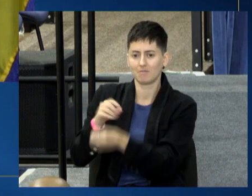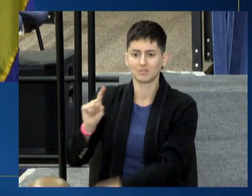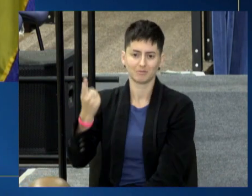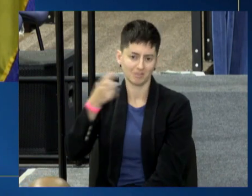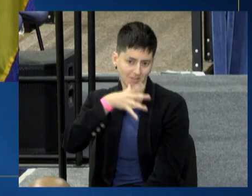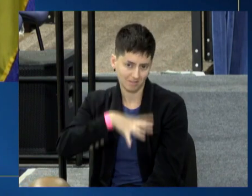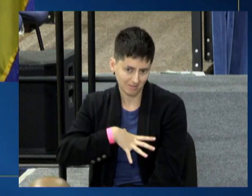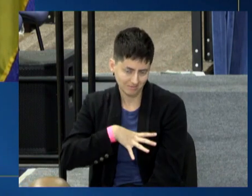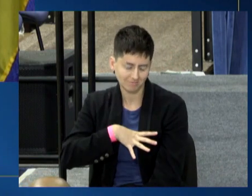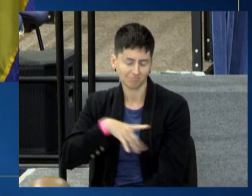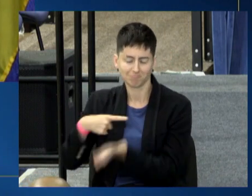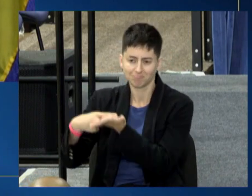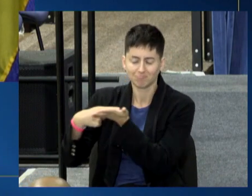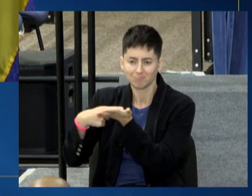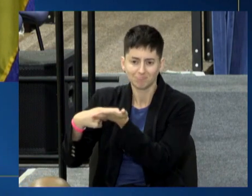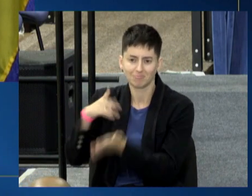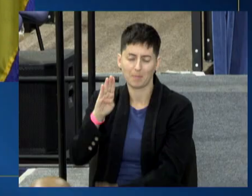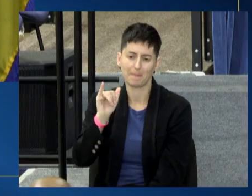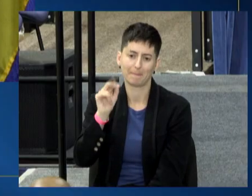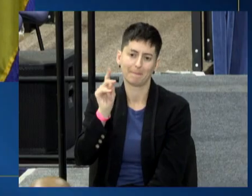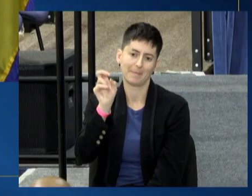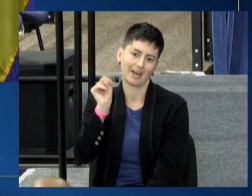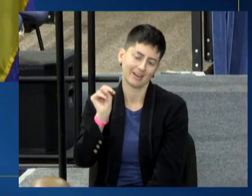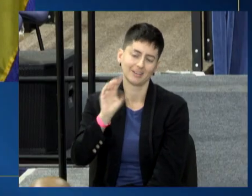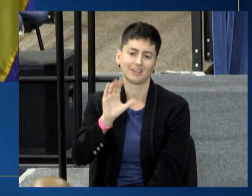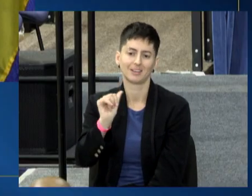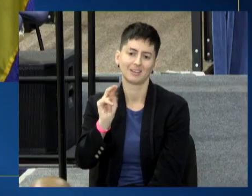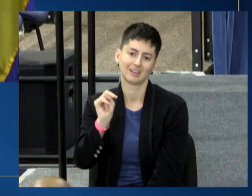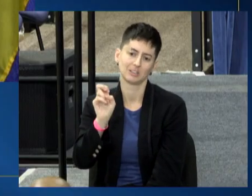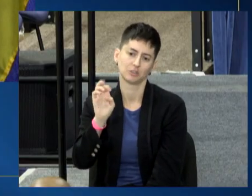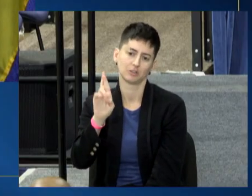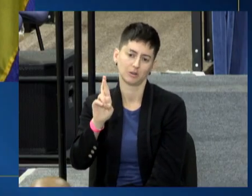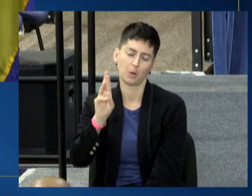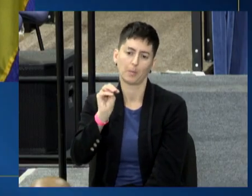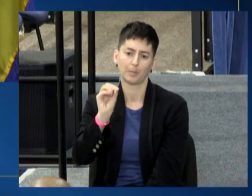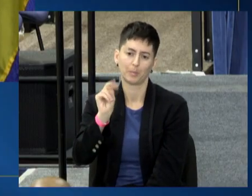about the work of the Biden Cancer Moonshot. So, as Maureen mentioned, I'm Kamal Menghrajani. I'm